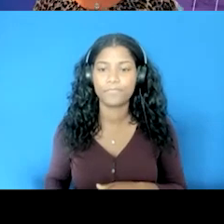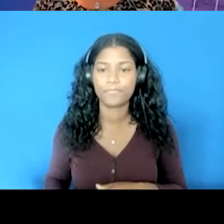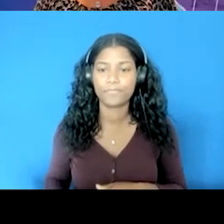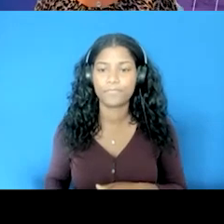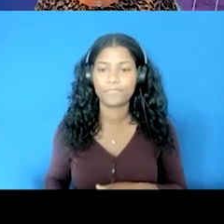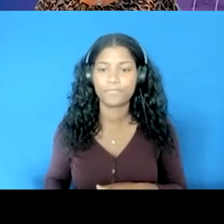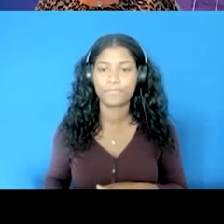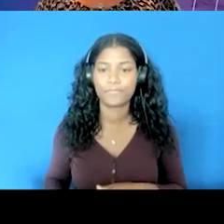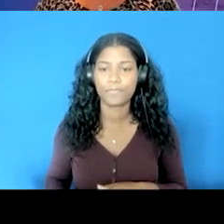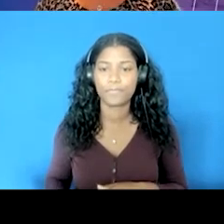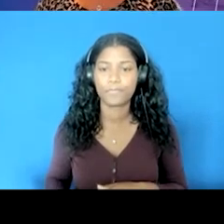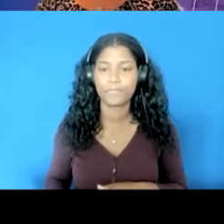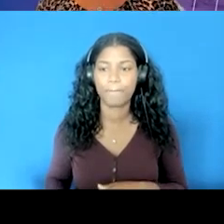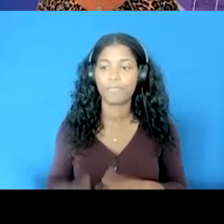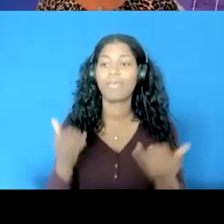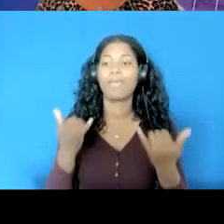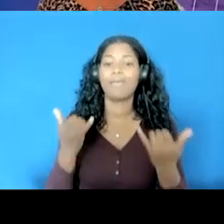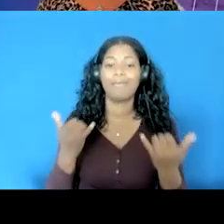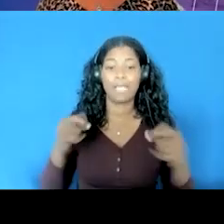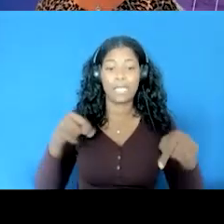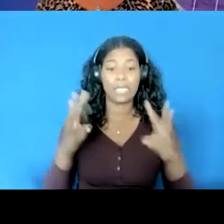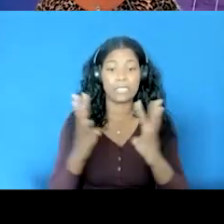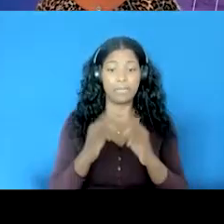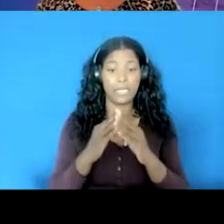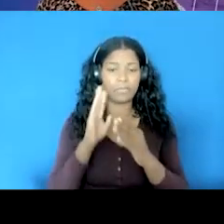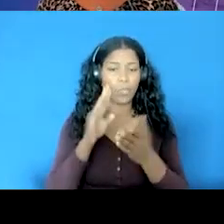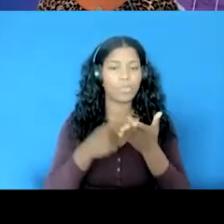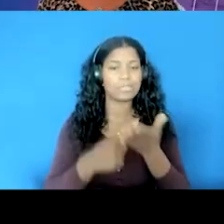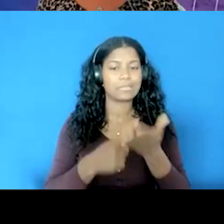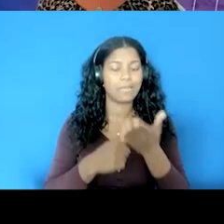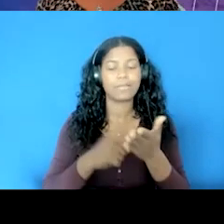I'm now pleased to present this session which will cover the director for biological sciences.